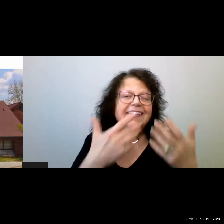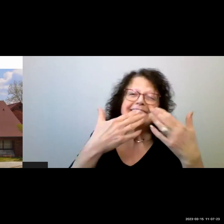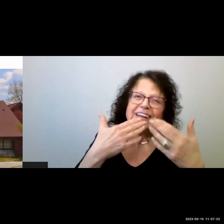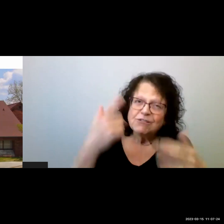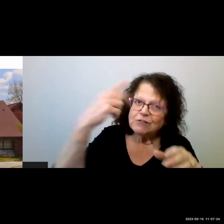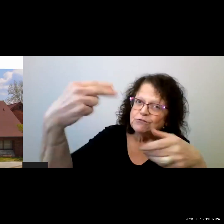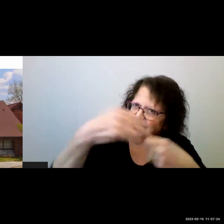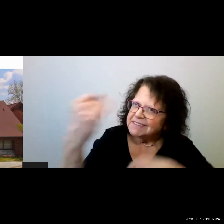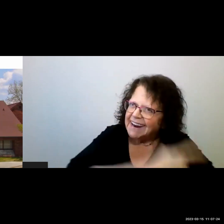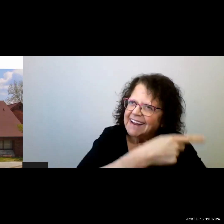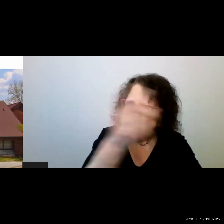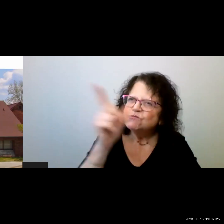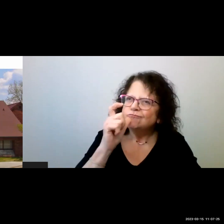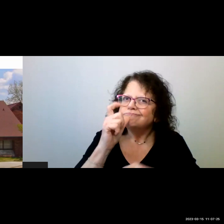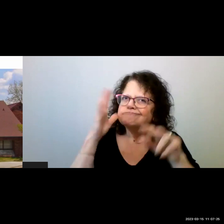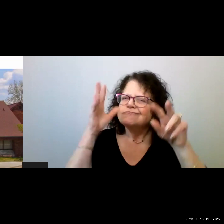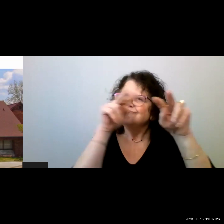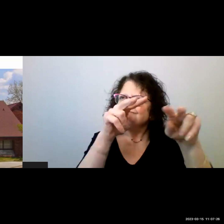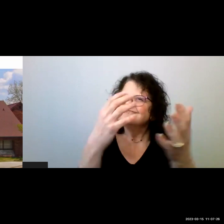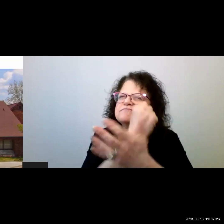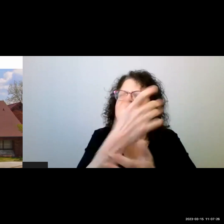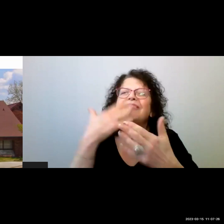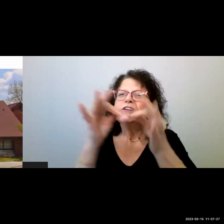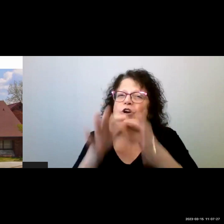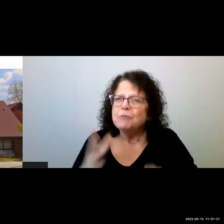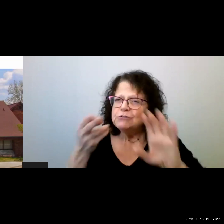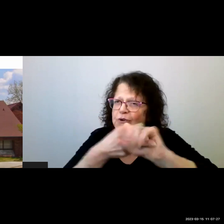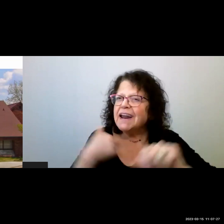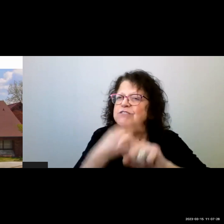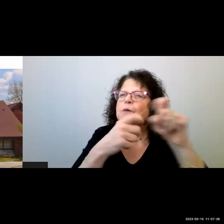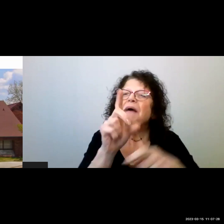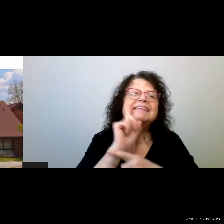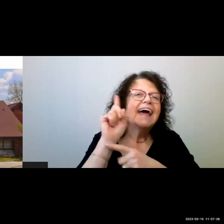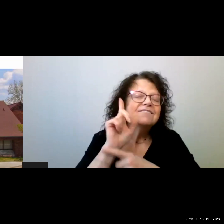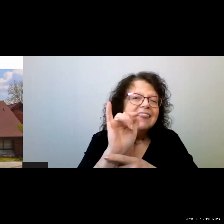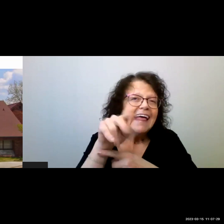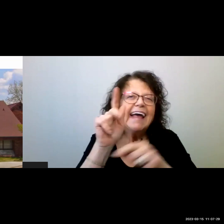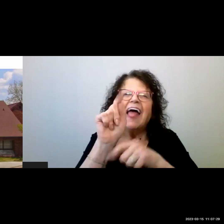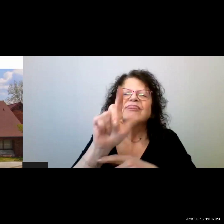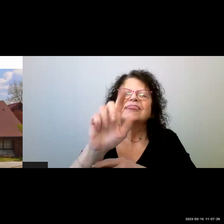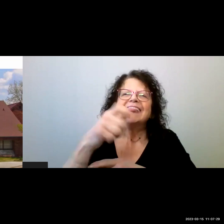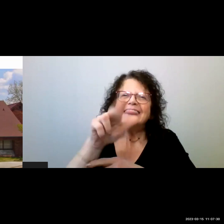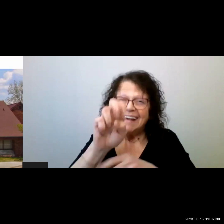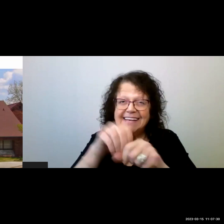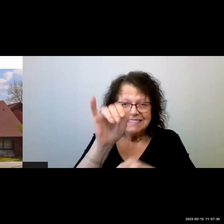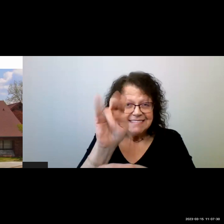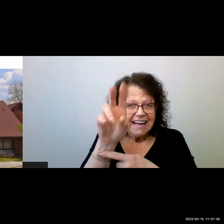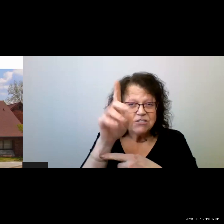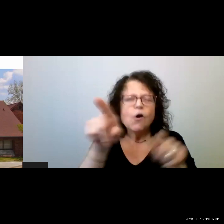us today from Deaf Link at the League in Indiana. We also have captioning available. You can -- whatever